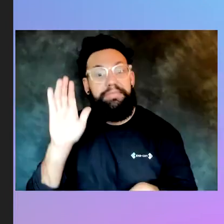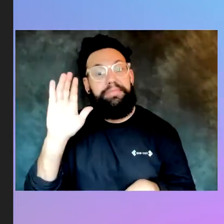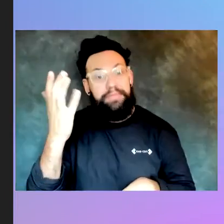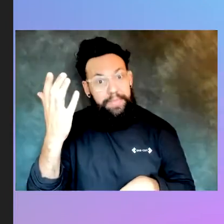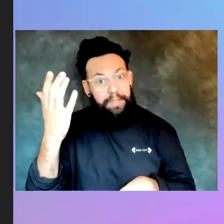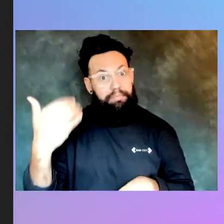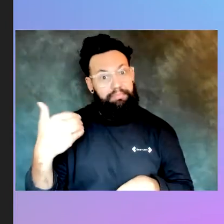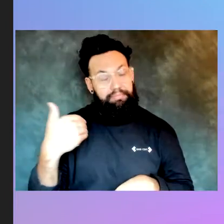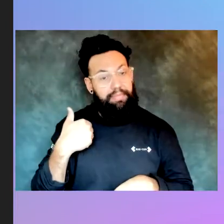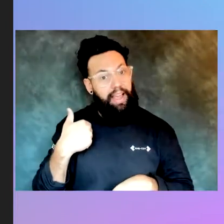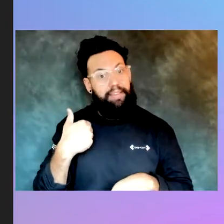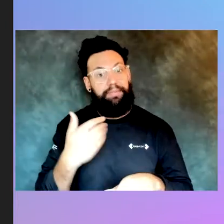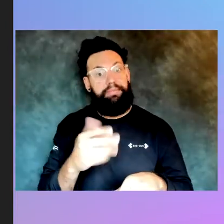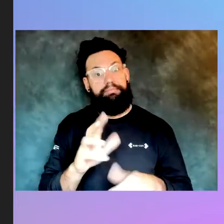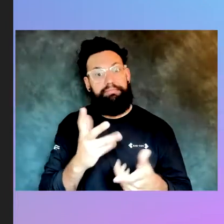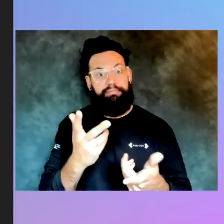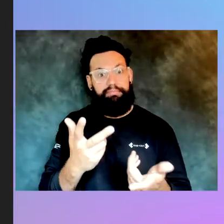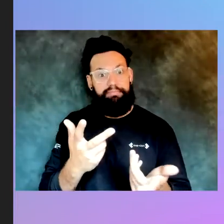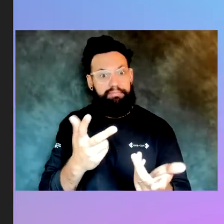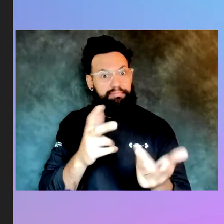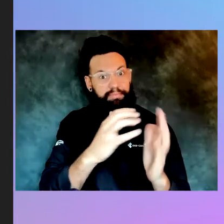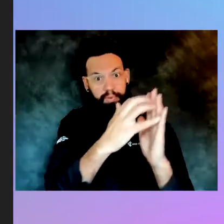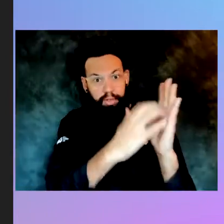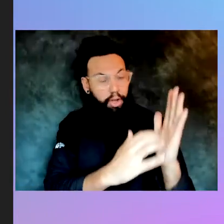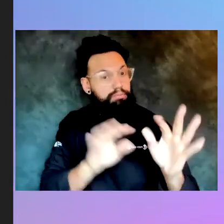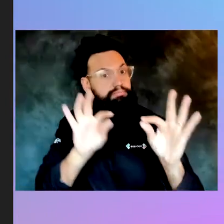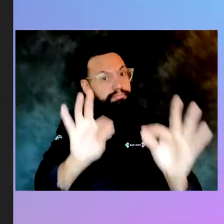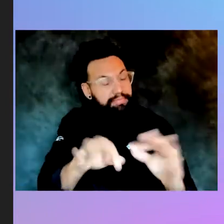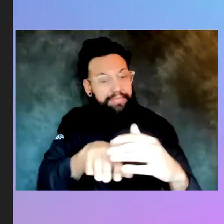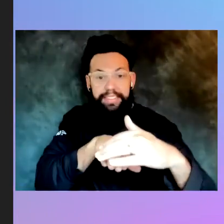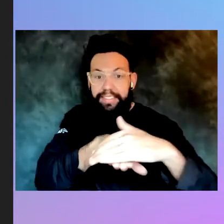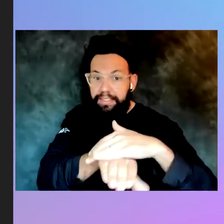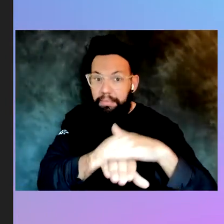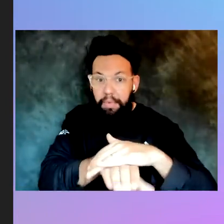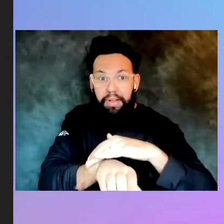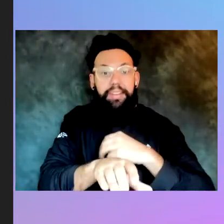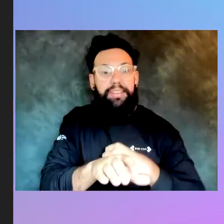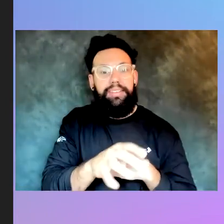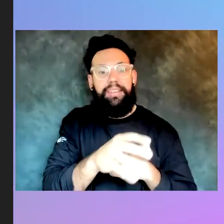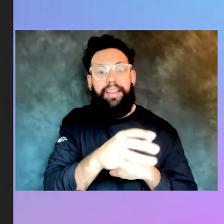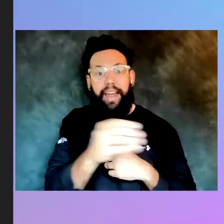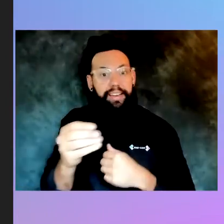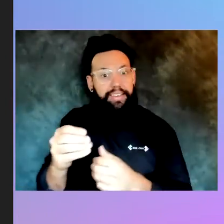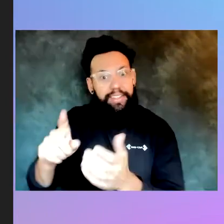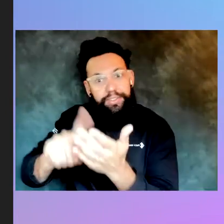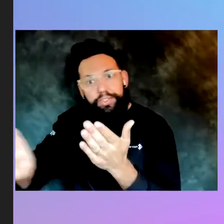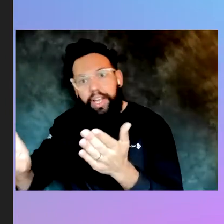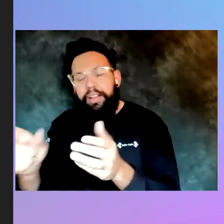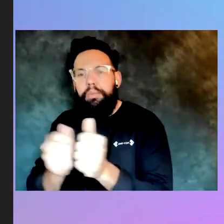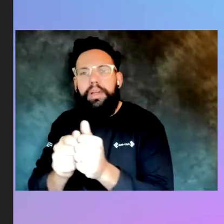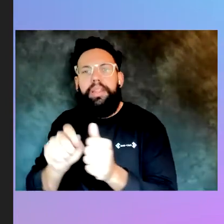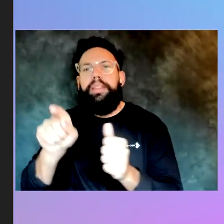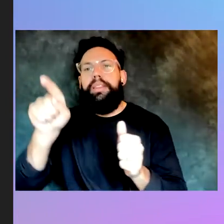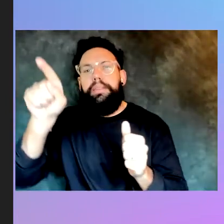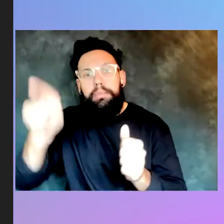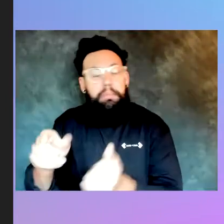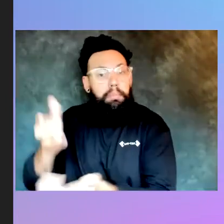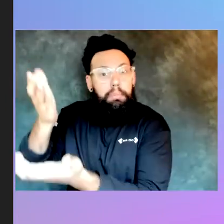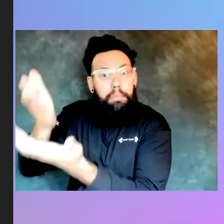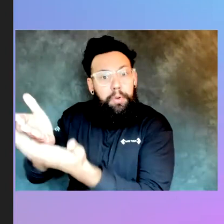for a data table, and we can verify its work with reputable.